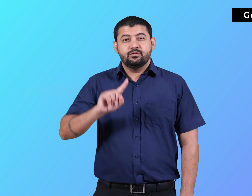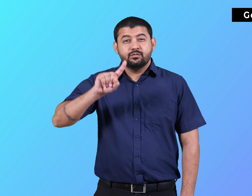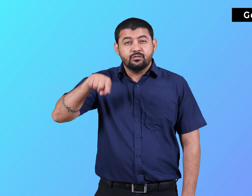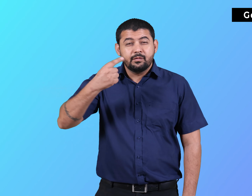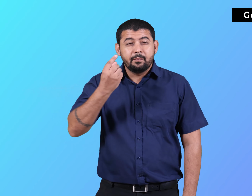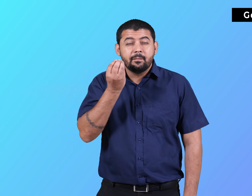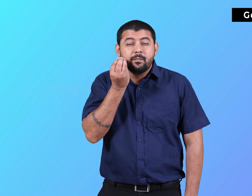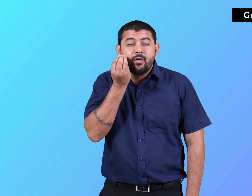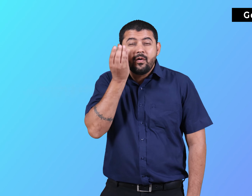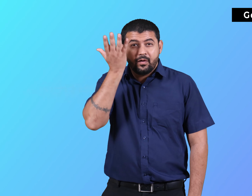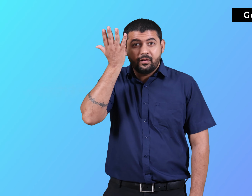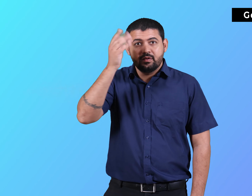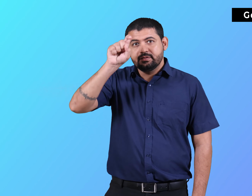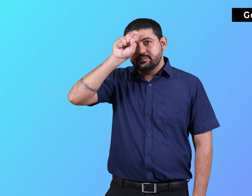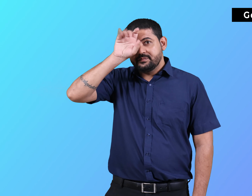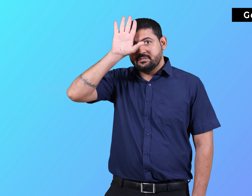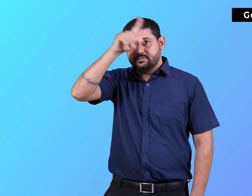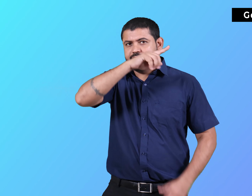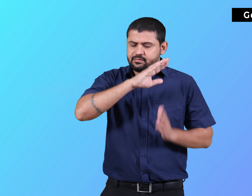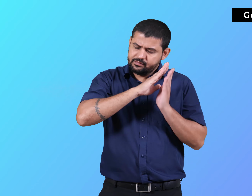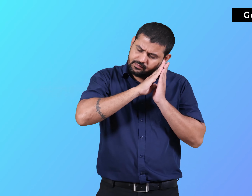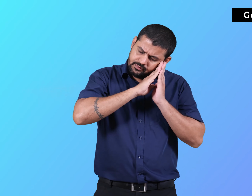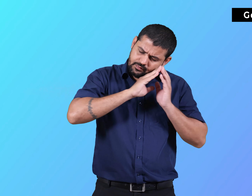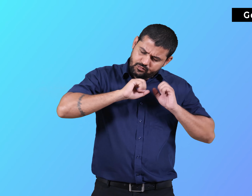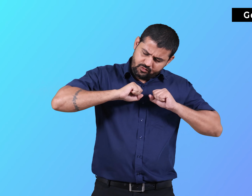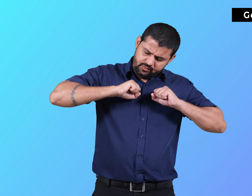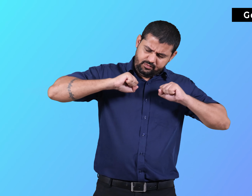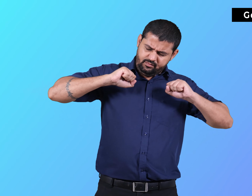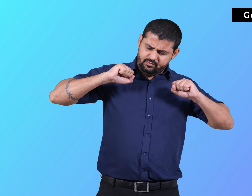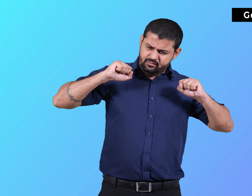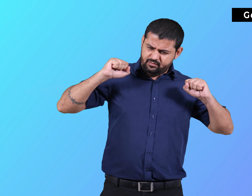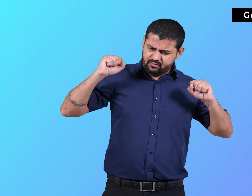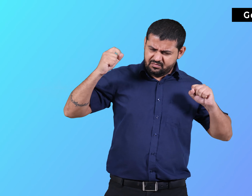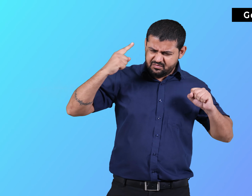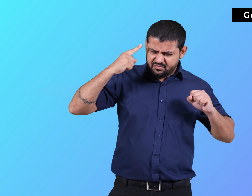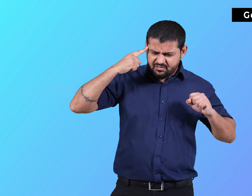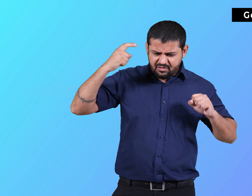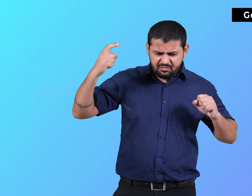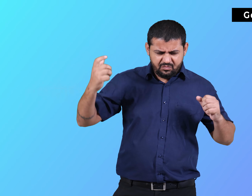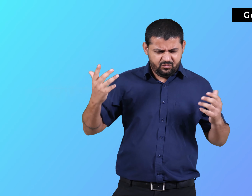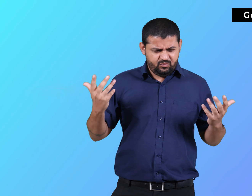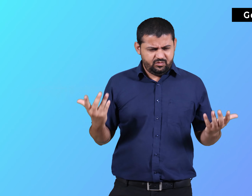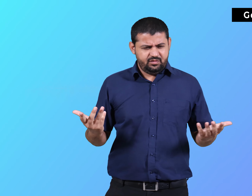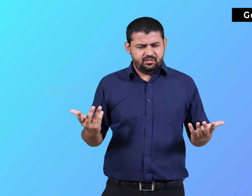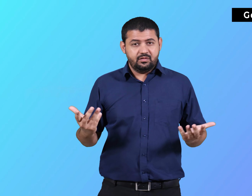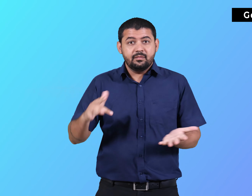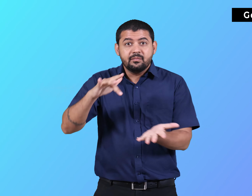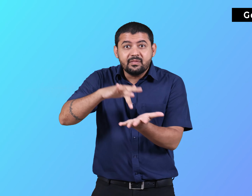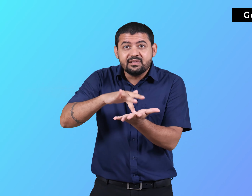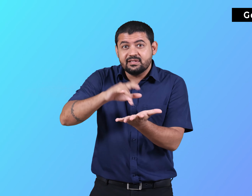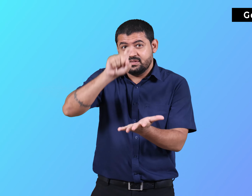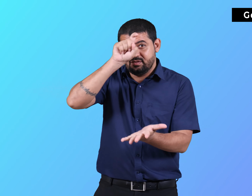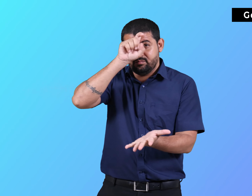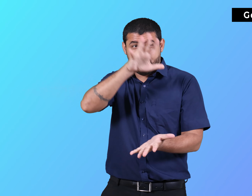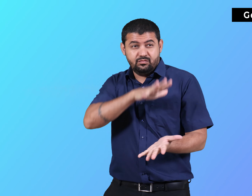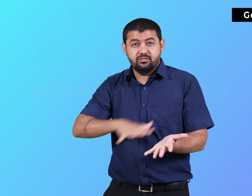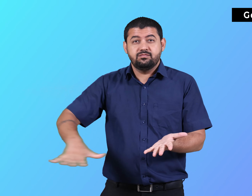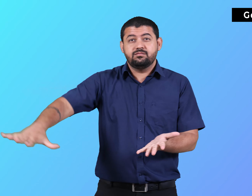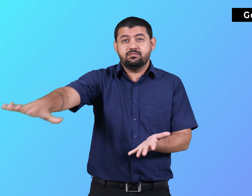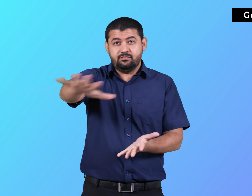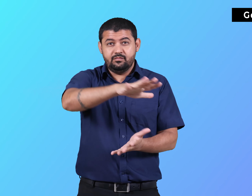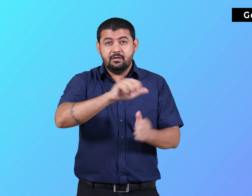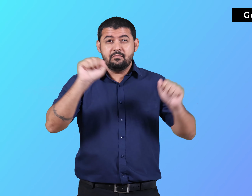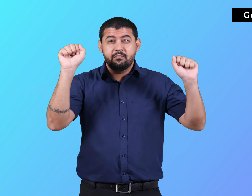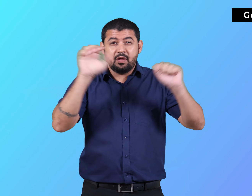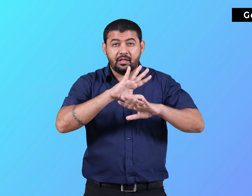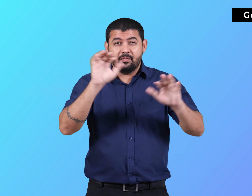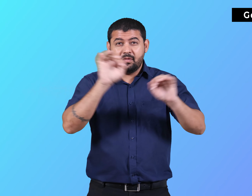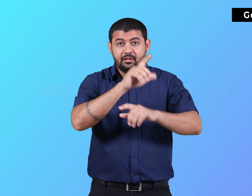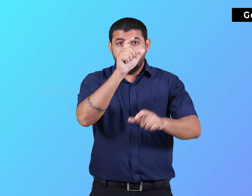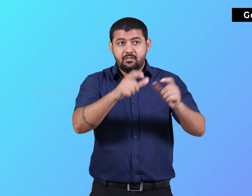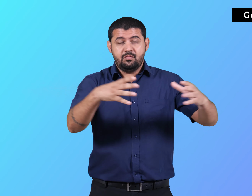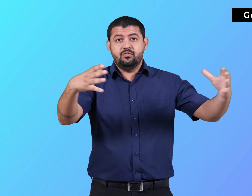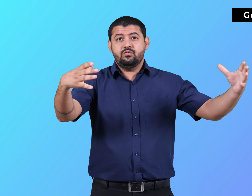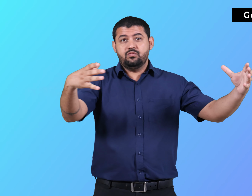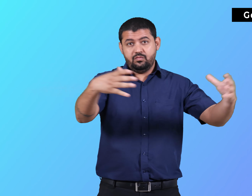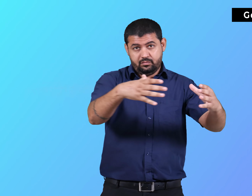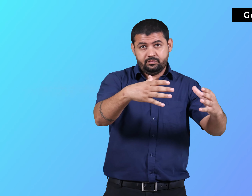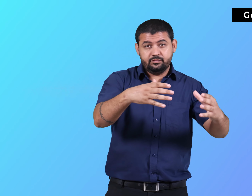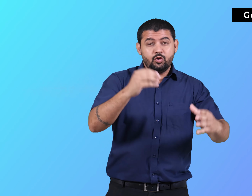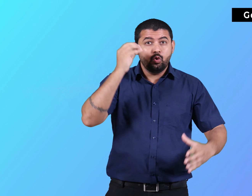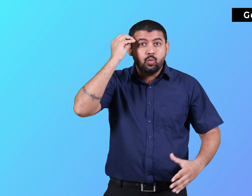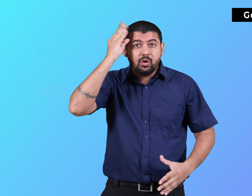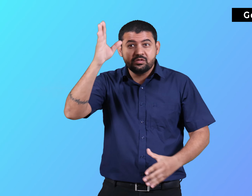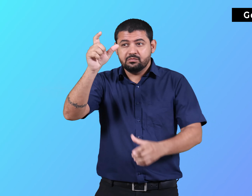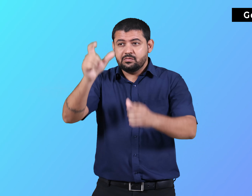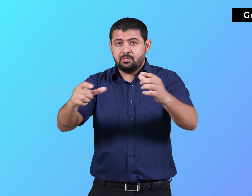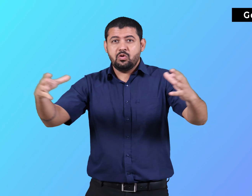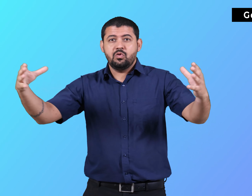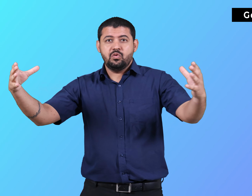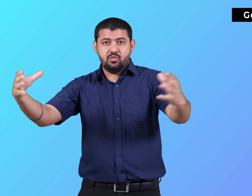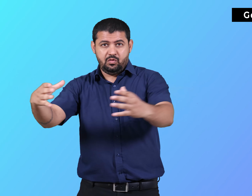The next morning, Pharaoh was troubled about these dreams, so he sent for all the magicians and wise men of Egypt.